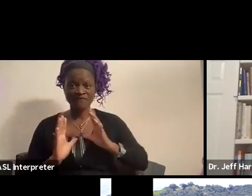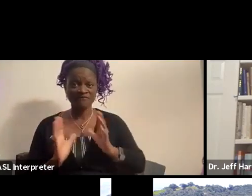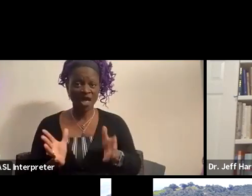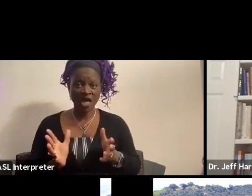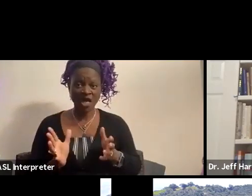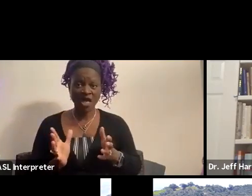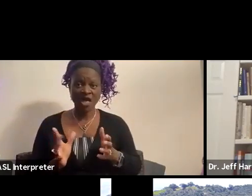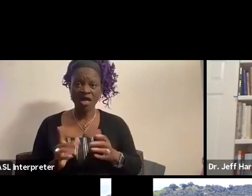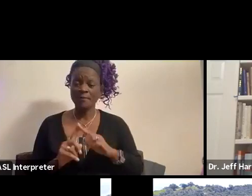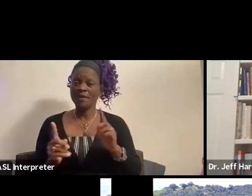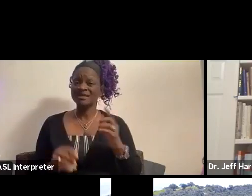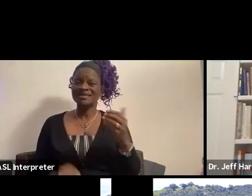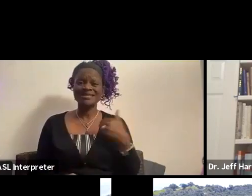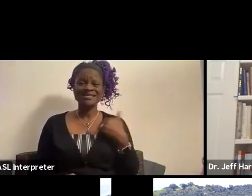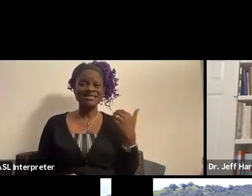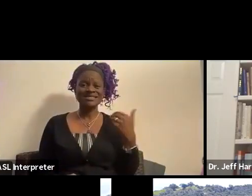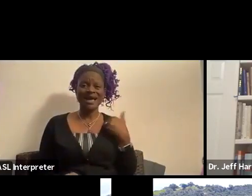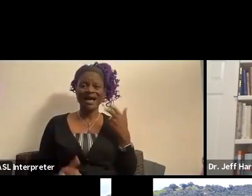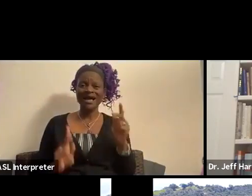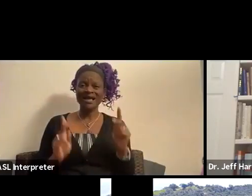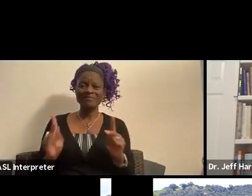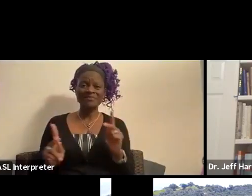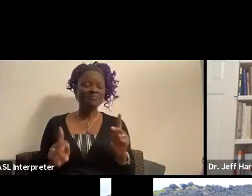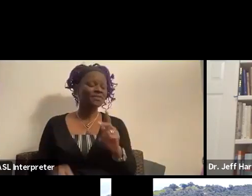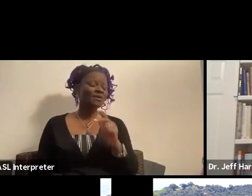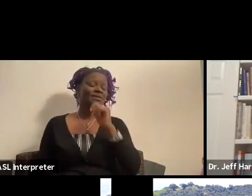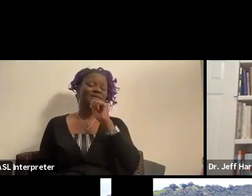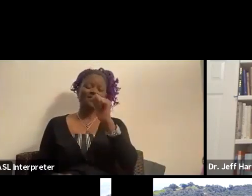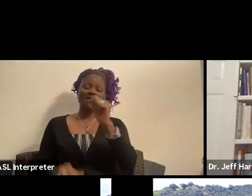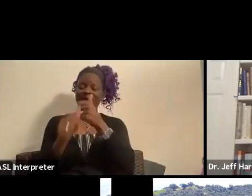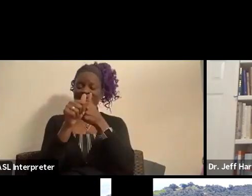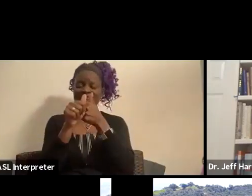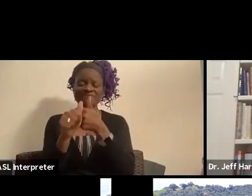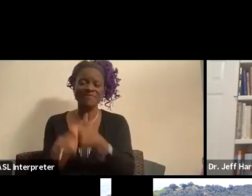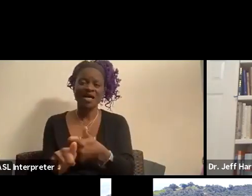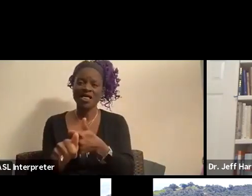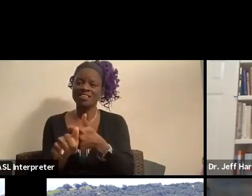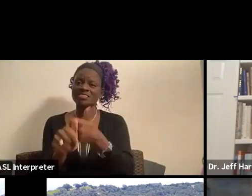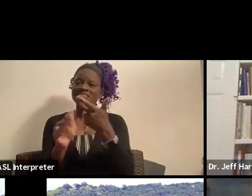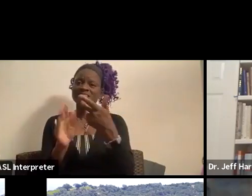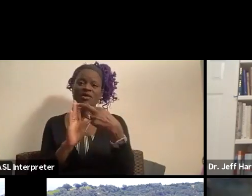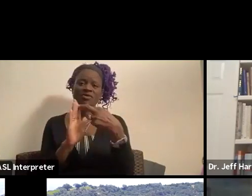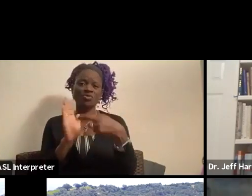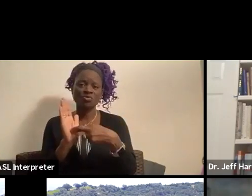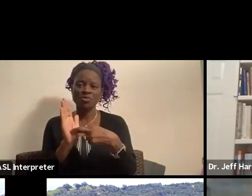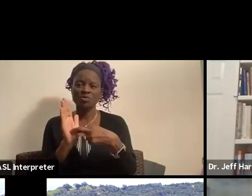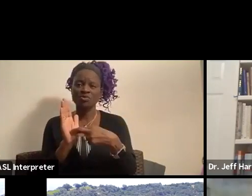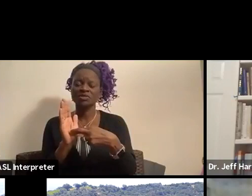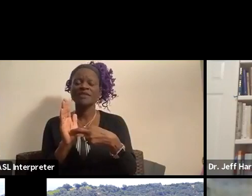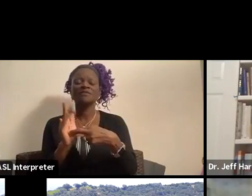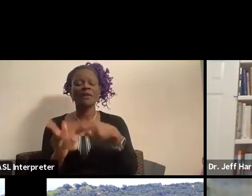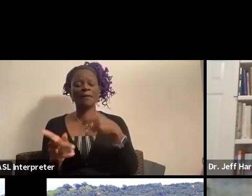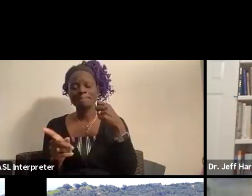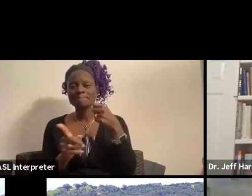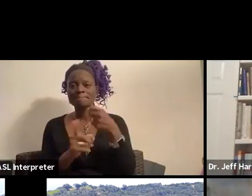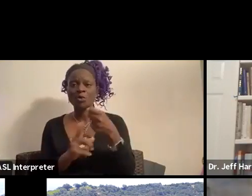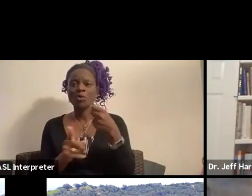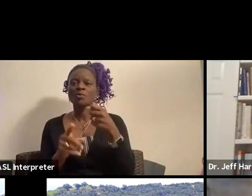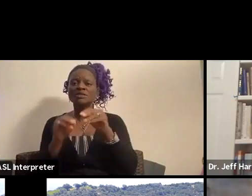Young adults were not following those rules. And we have high exposure rates and we had to close schools down. If you look at the New York City schools